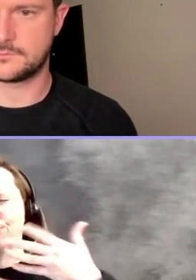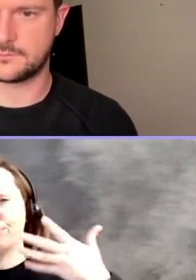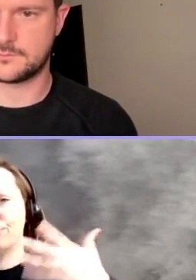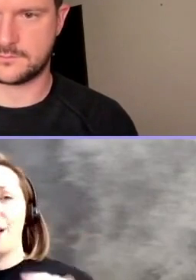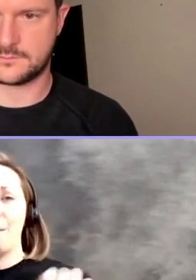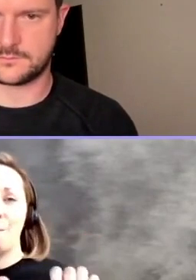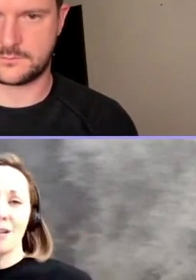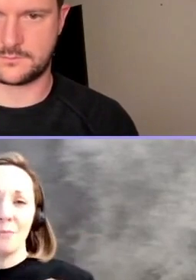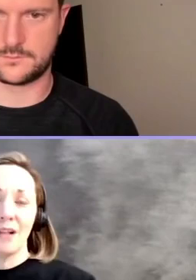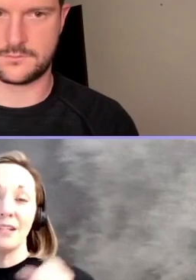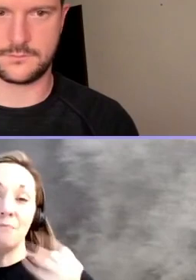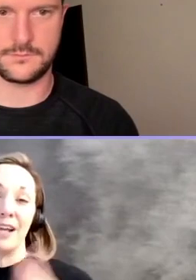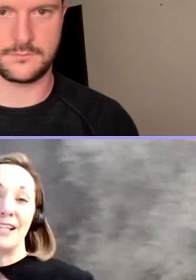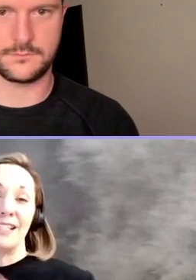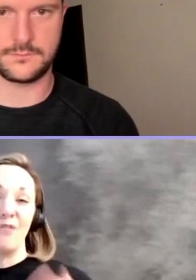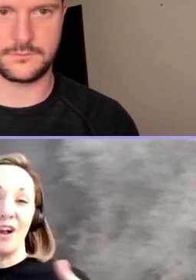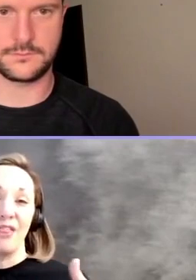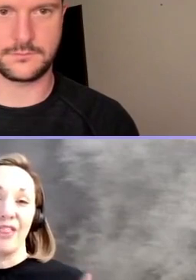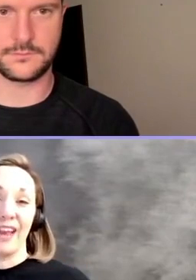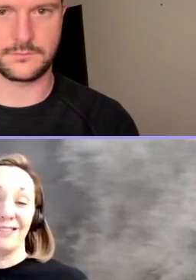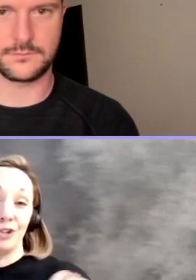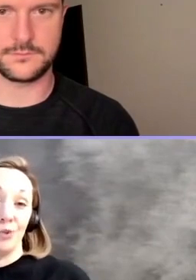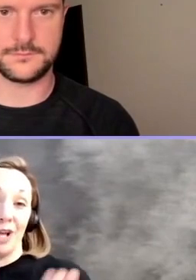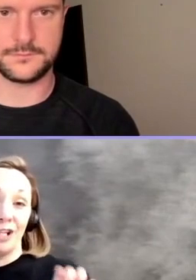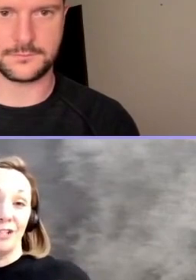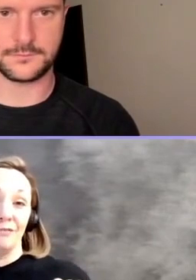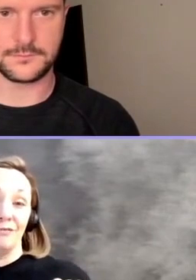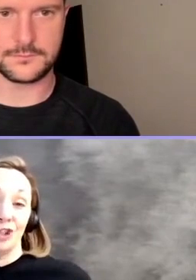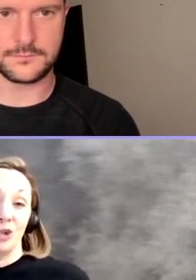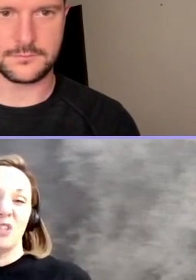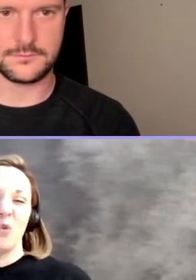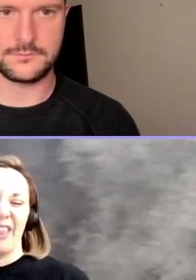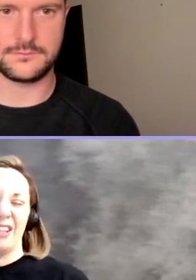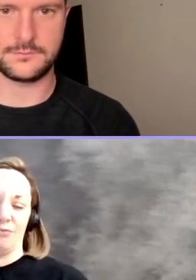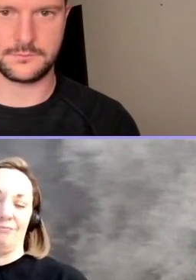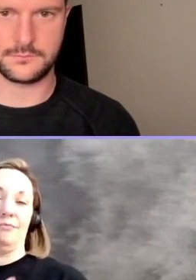gets such a powerful way to interact with the board in a different and more efficient